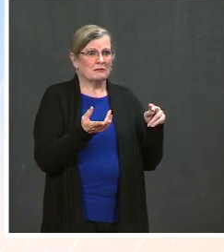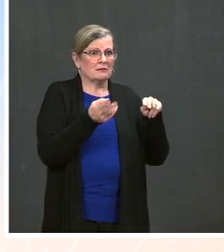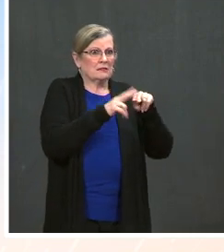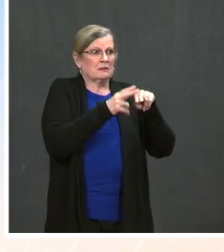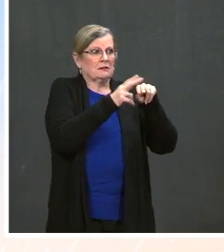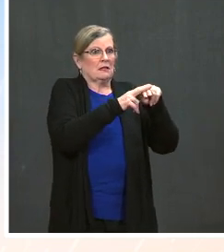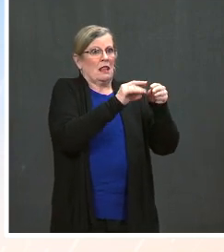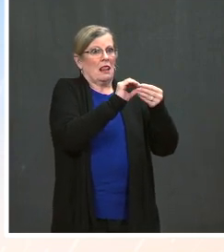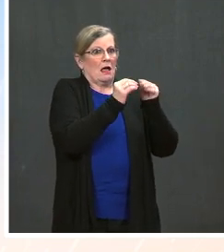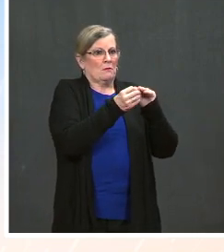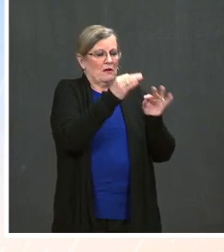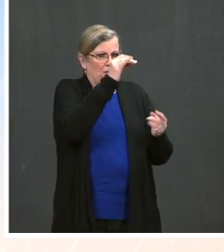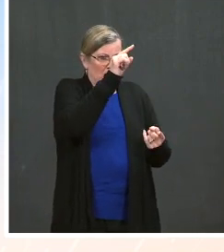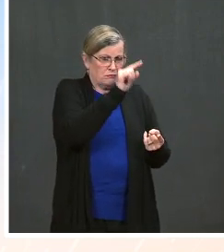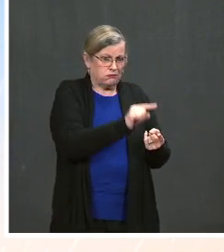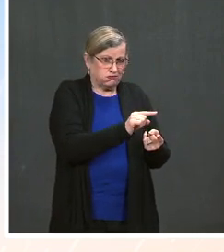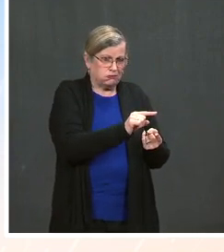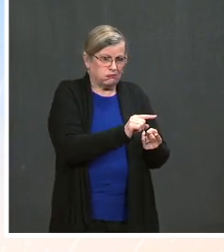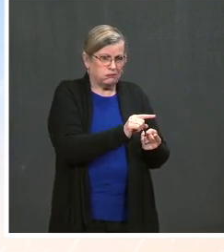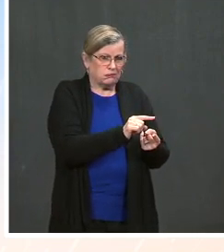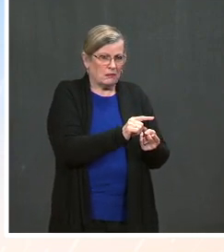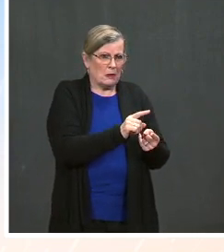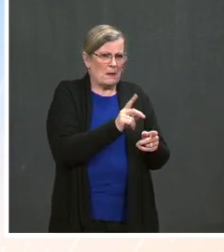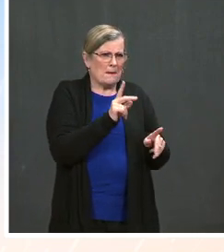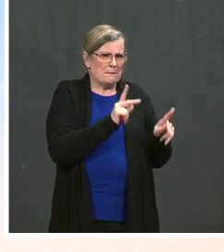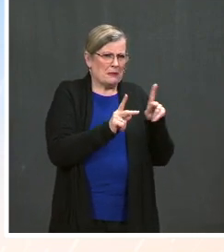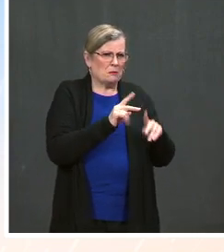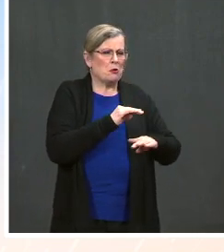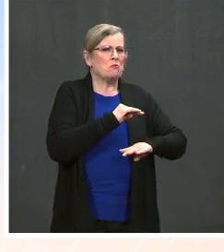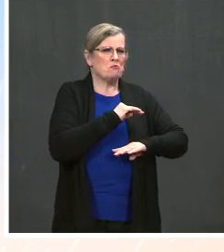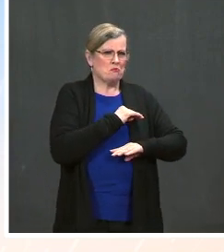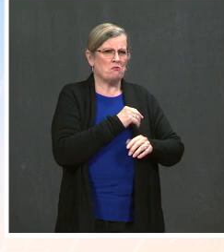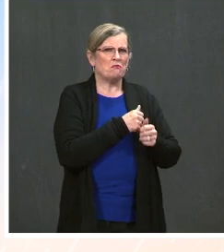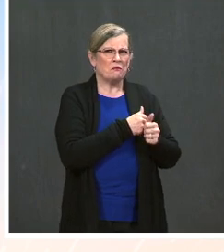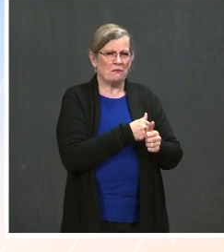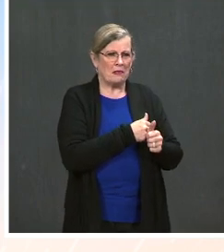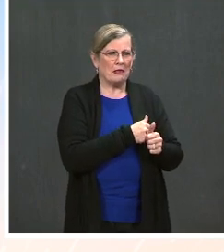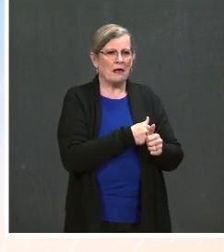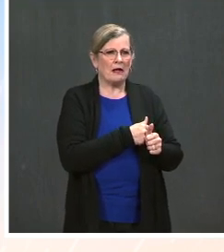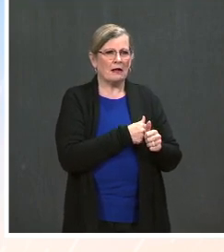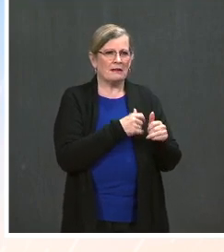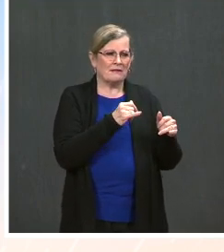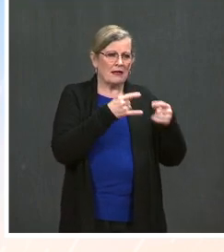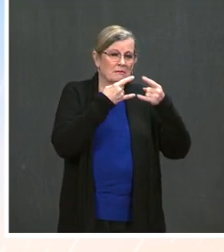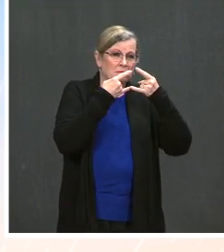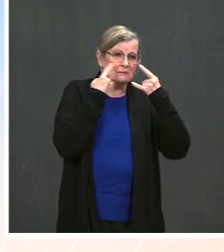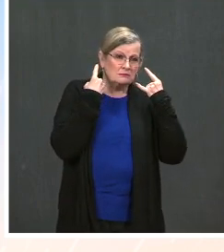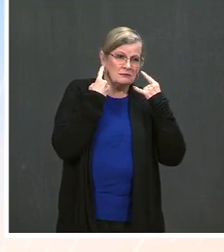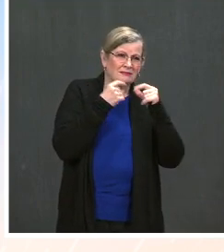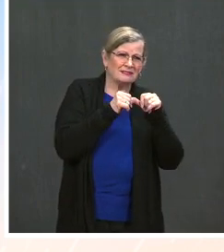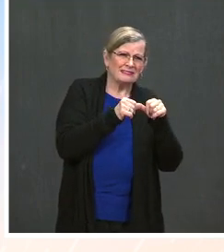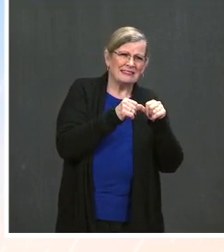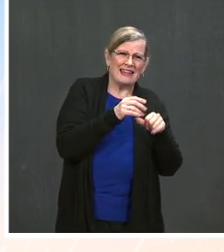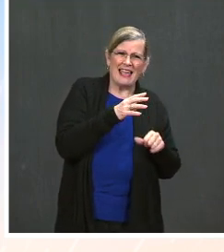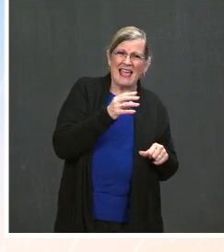that we are at war with the virus, that we need to be vigilant. And that's a message you have heard from him and members of our health team